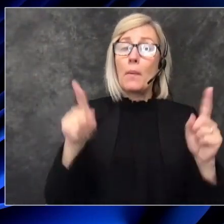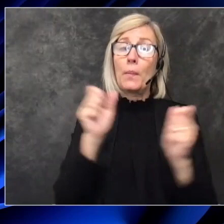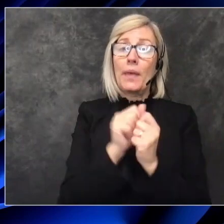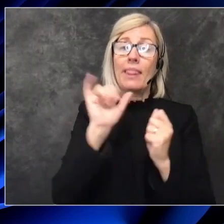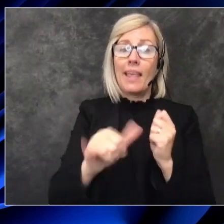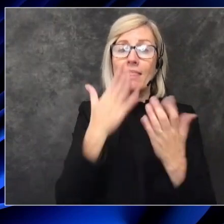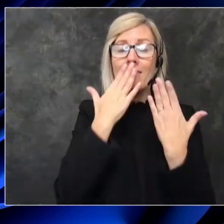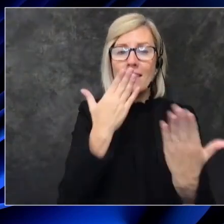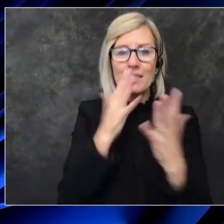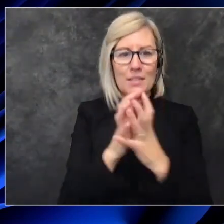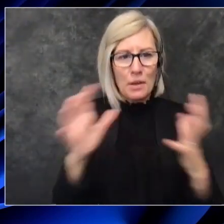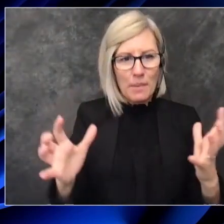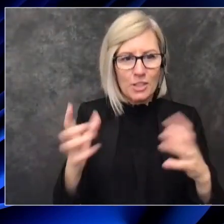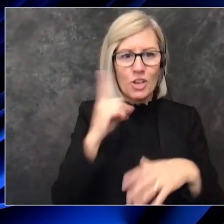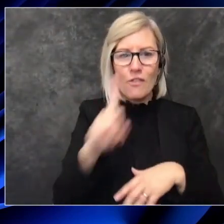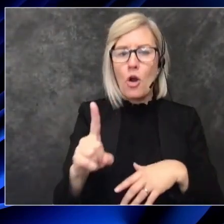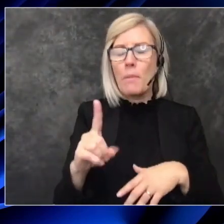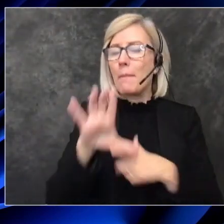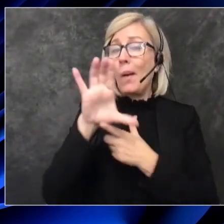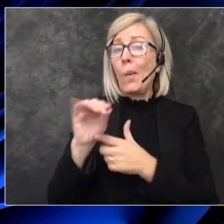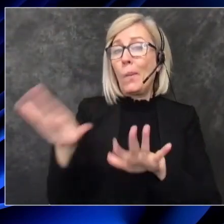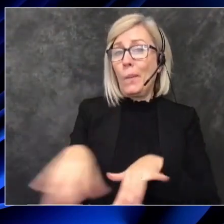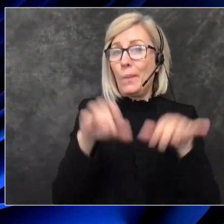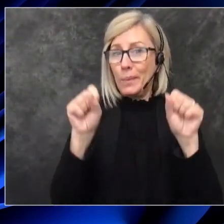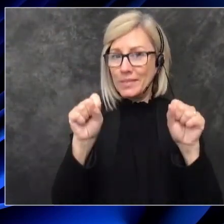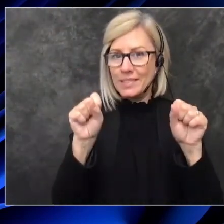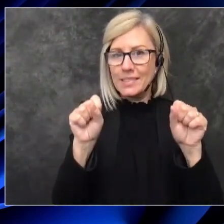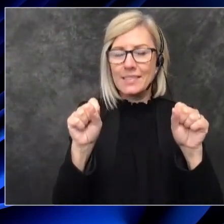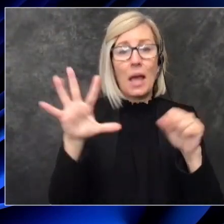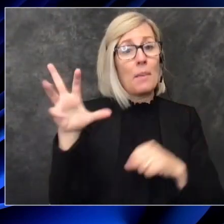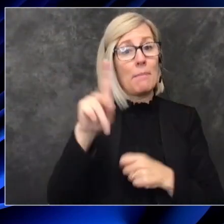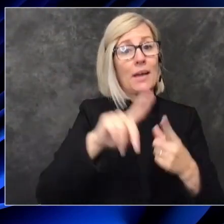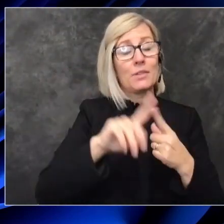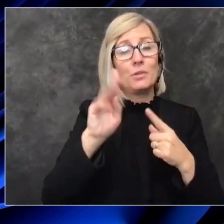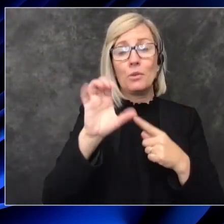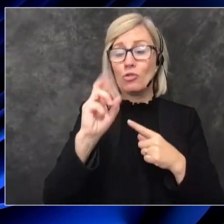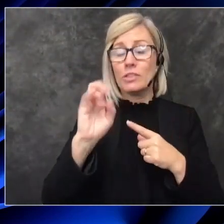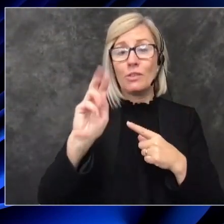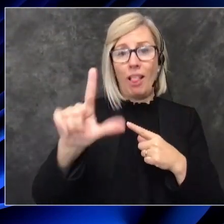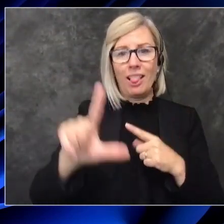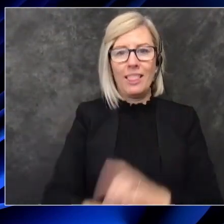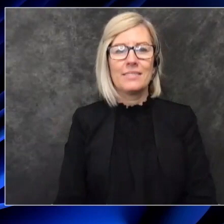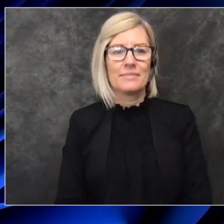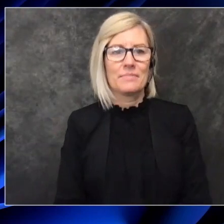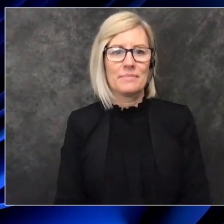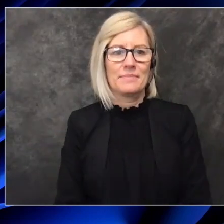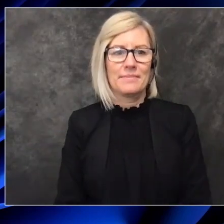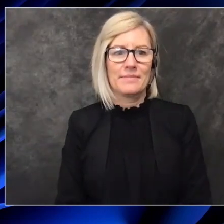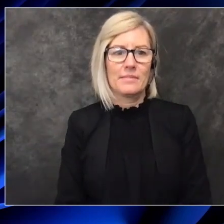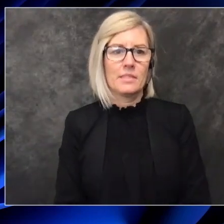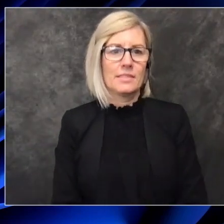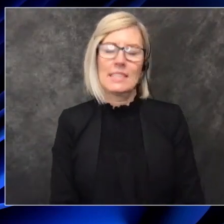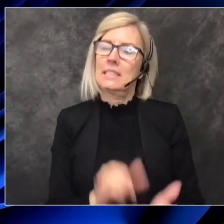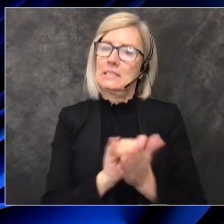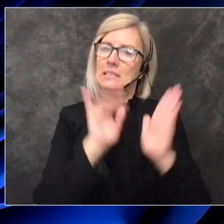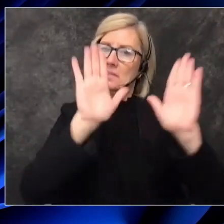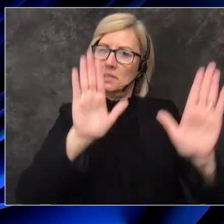being my co-host and back to you, Crystal. This is this is awesome. Uhm, thanks Hector.